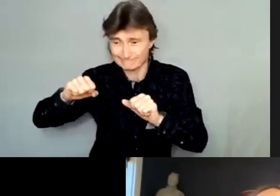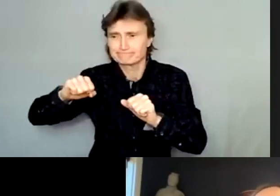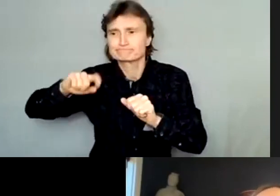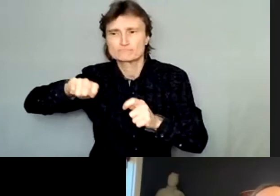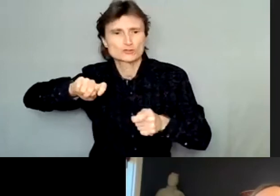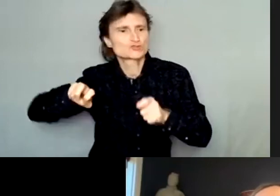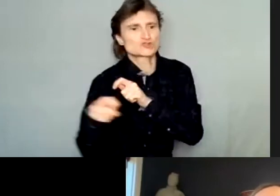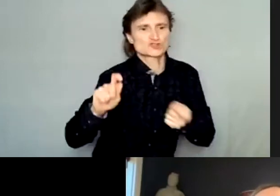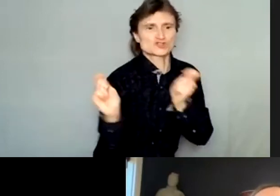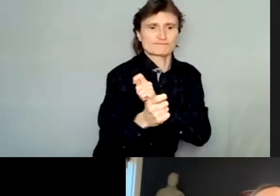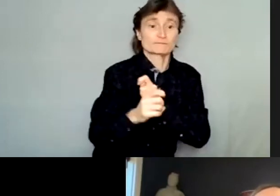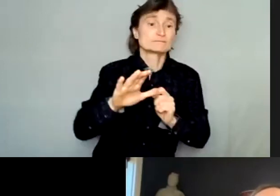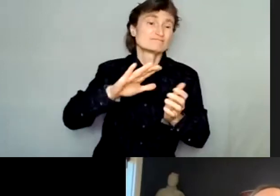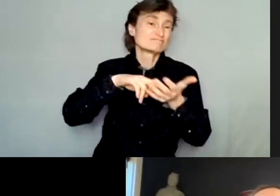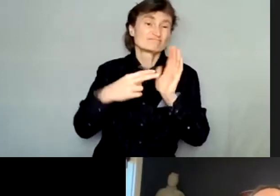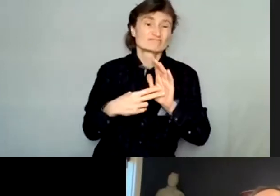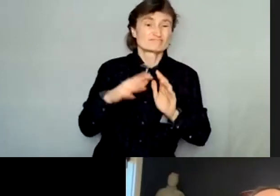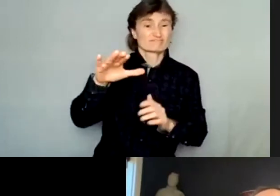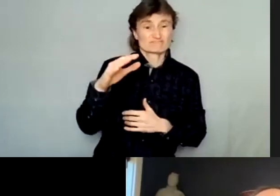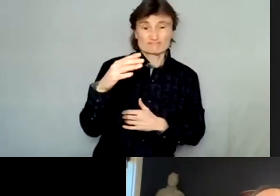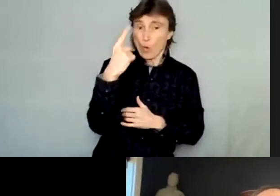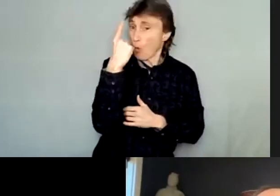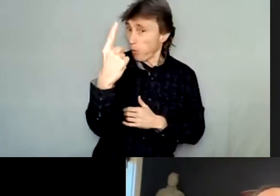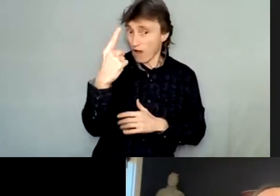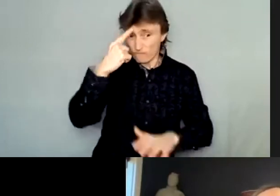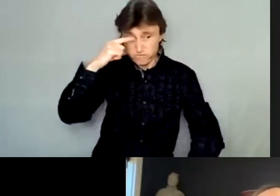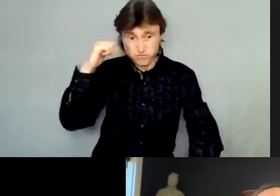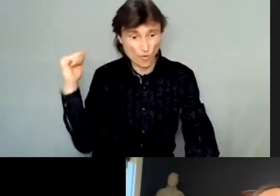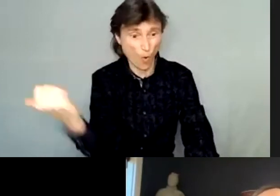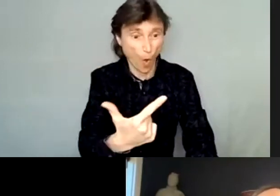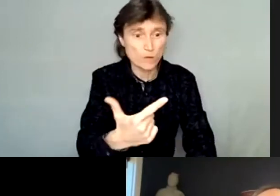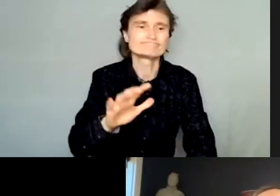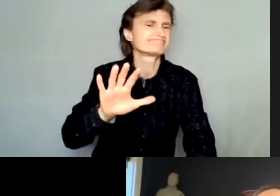It's one size fits one, and that you need to look at your particular circumstances and